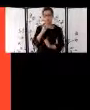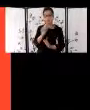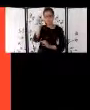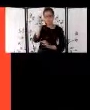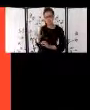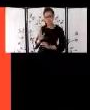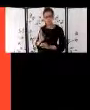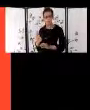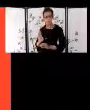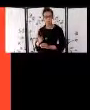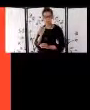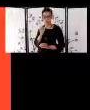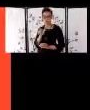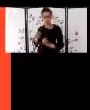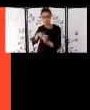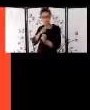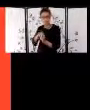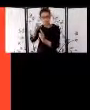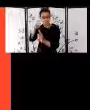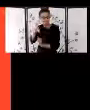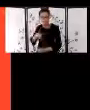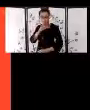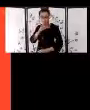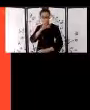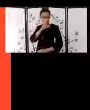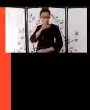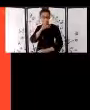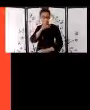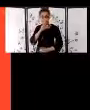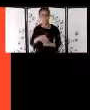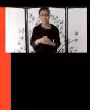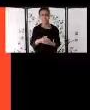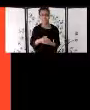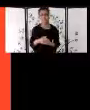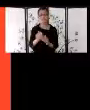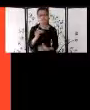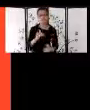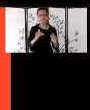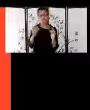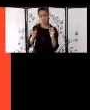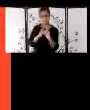The equity priority groups identified for this program are: Indigenous, Black, persons